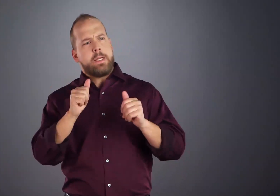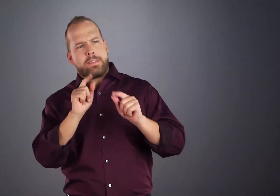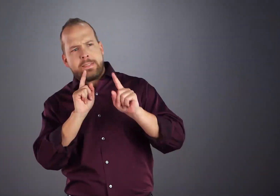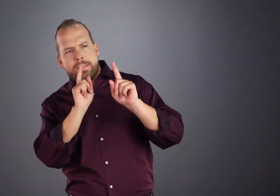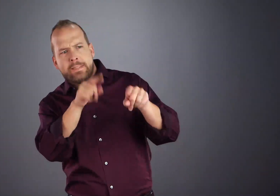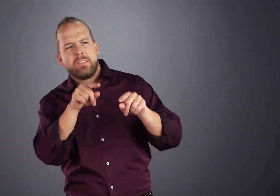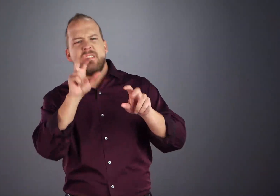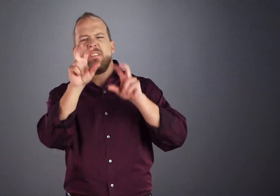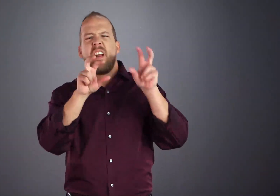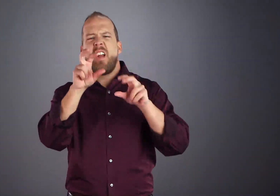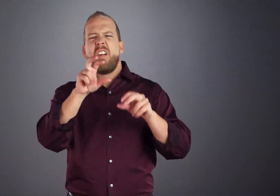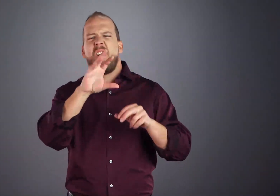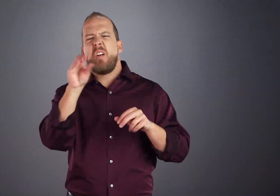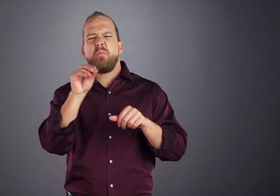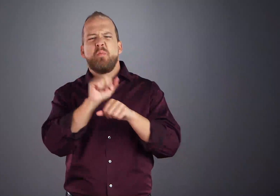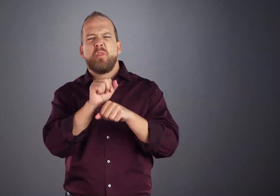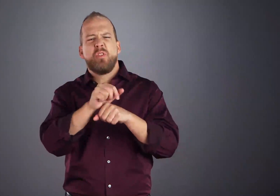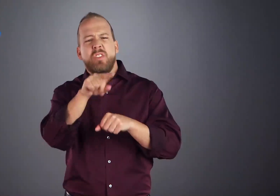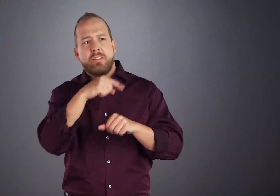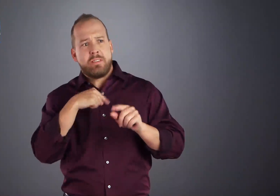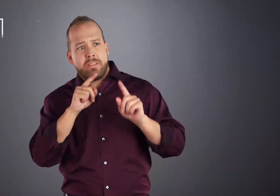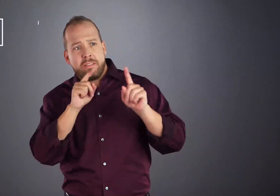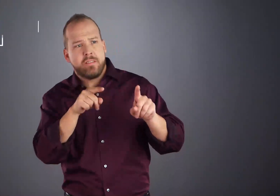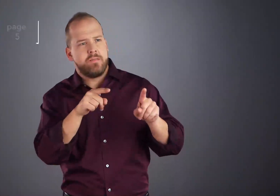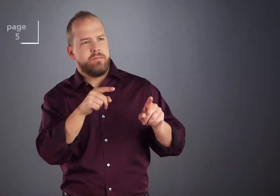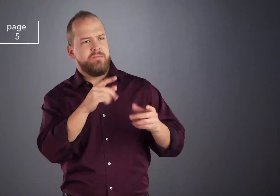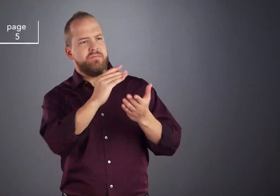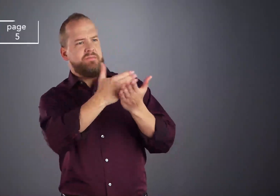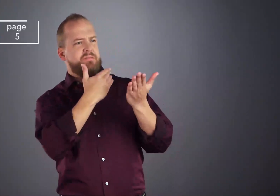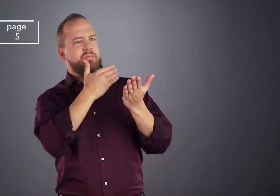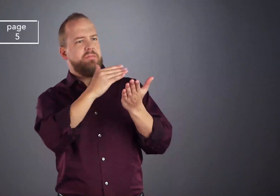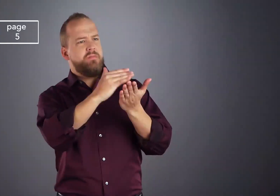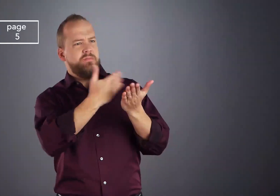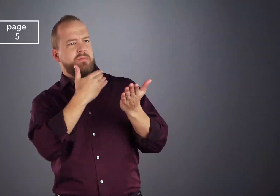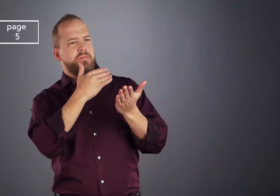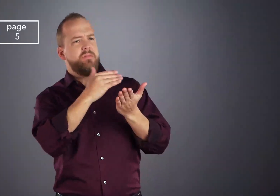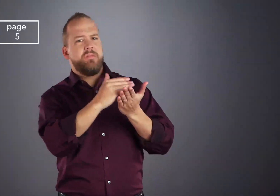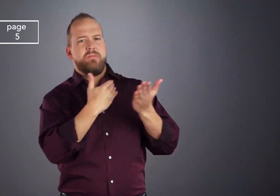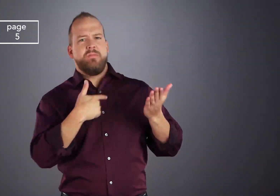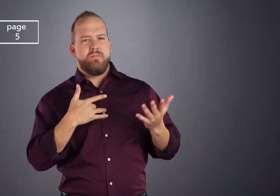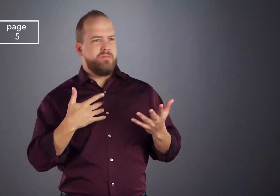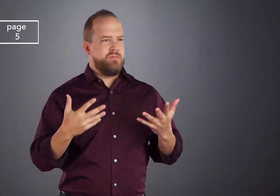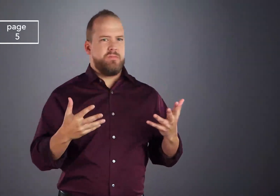I became an unwelcome hanger-on at brokerage places.